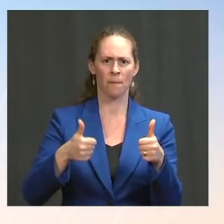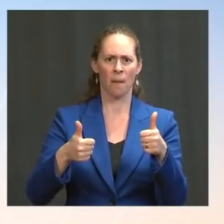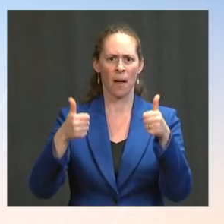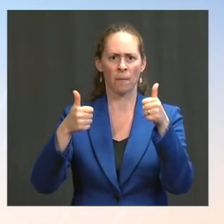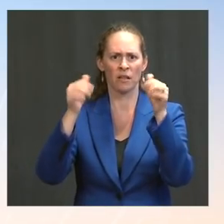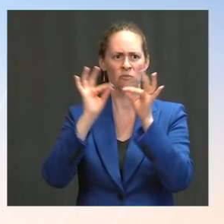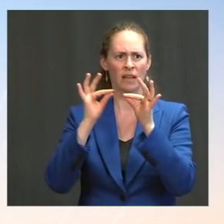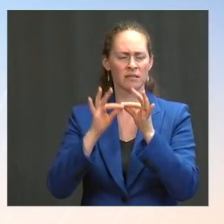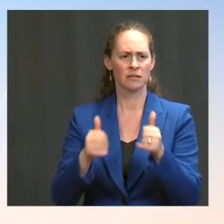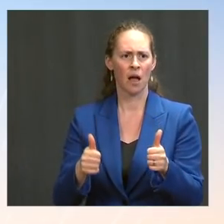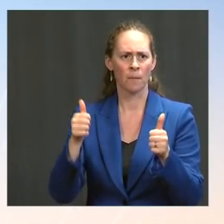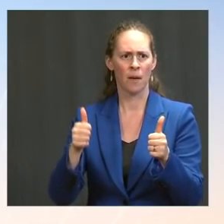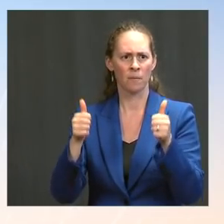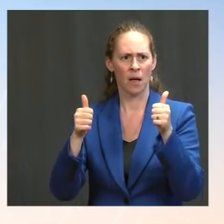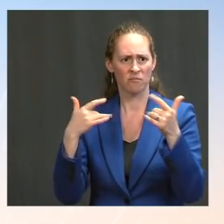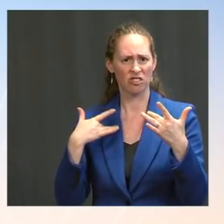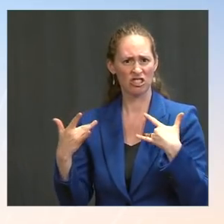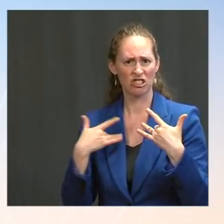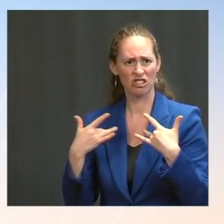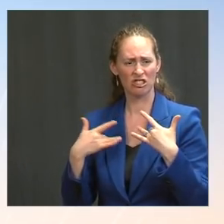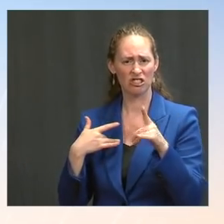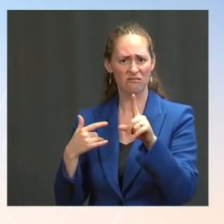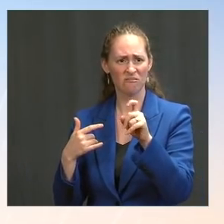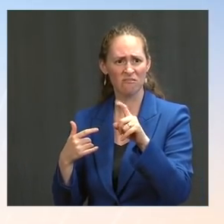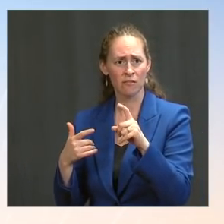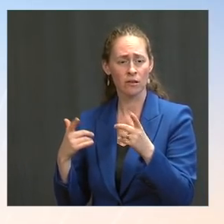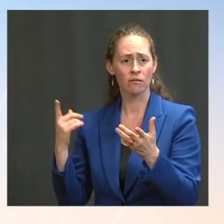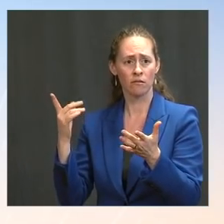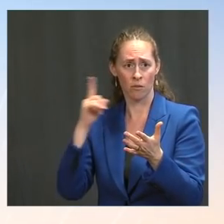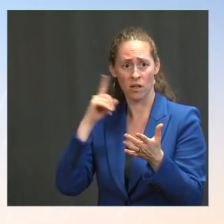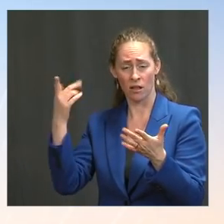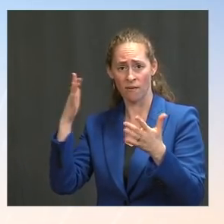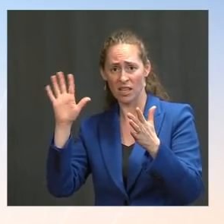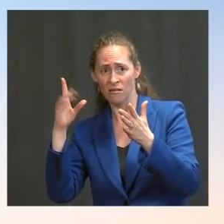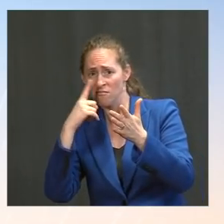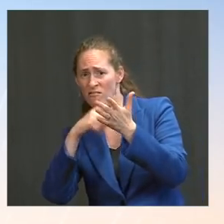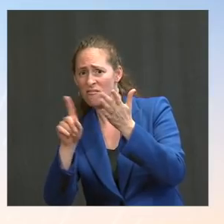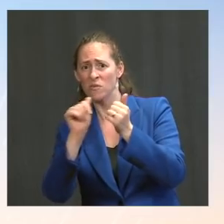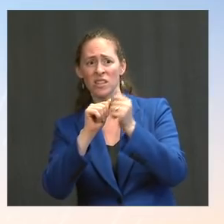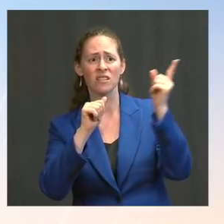The Press: OPEC Plus has been stuck in talks around raising oil production to ease prices.